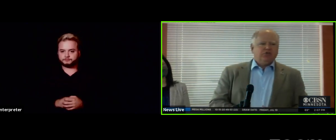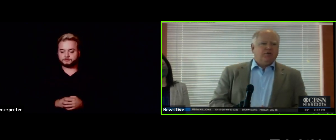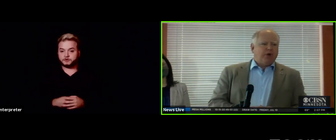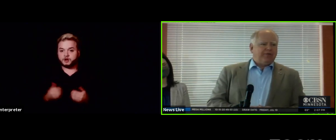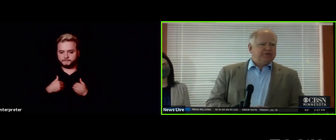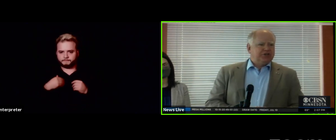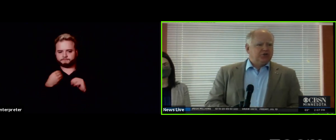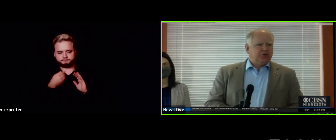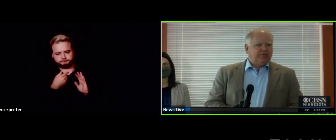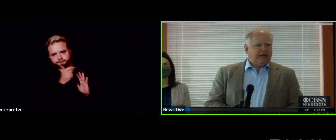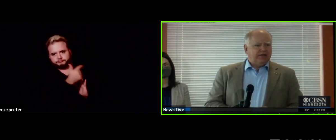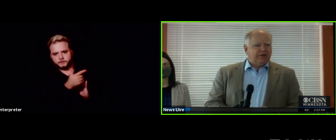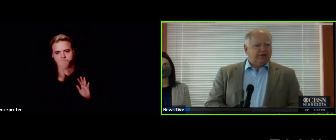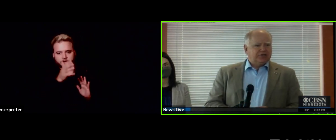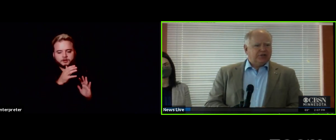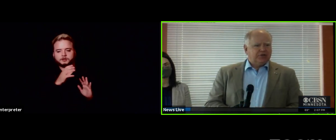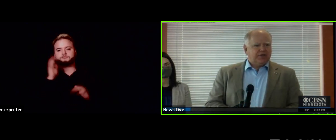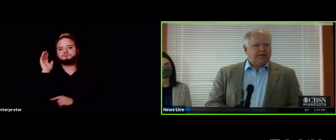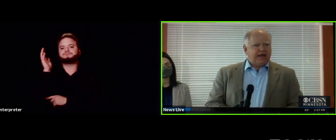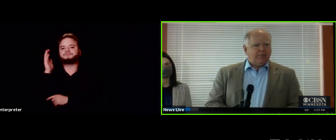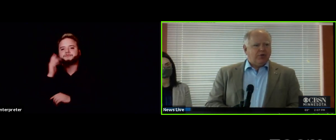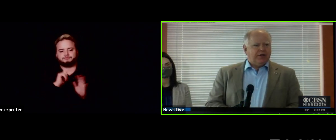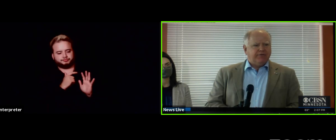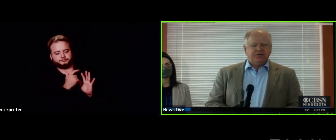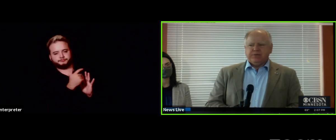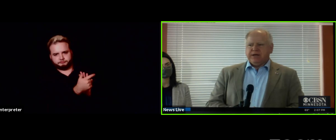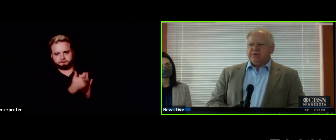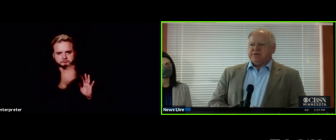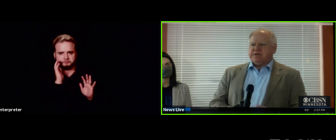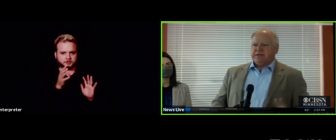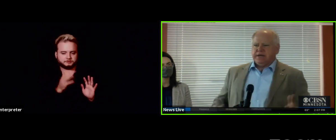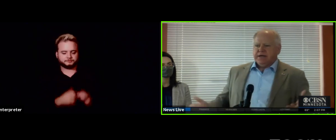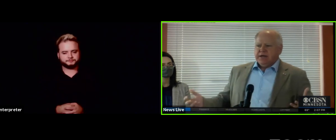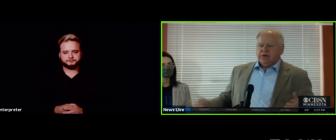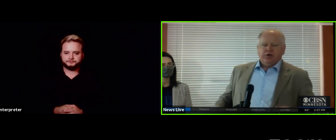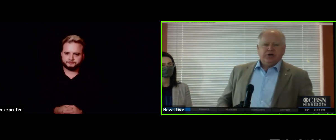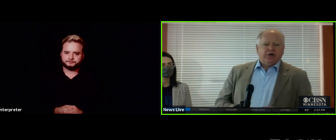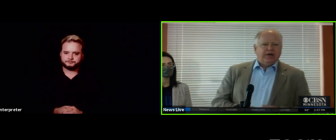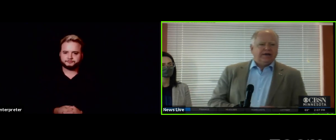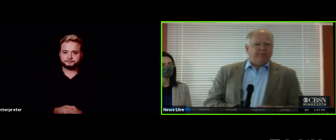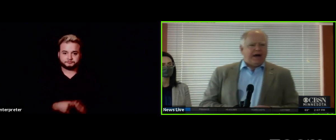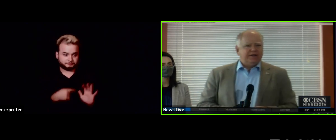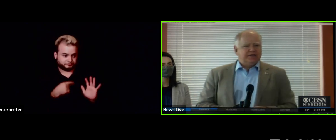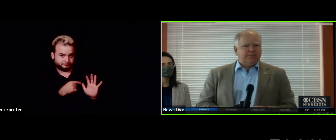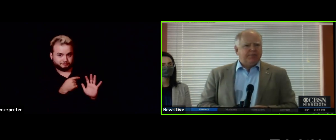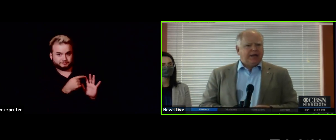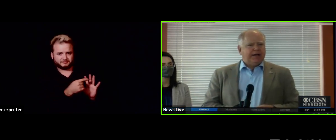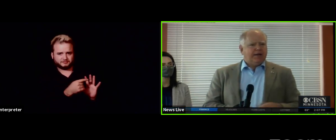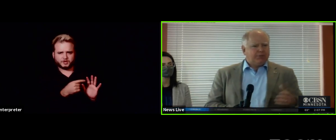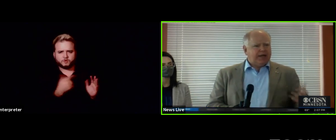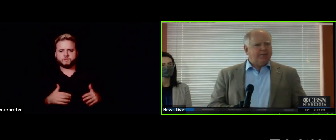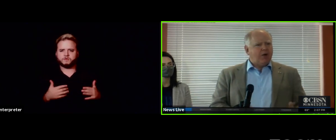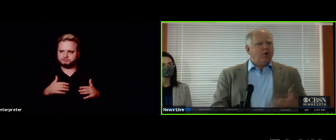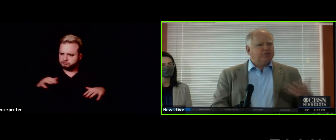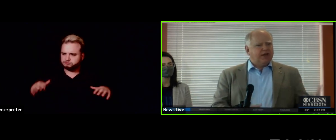to have brought this issue have lead in the legislature. I think now more than ever sometimes it's easy to look at our elected bodies and people kind of complain about what's there